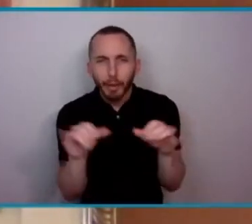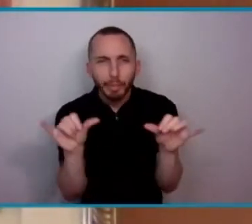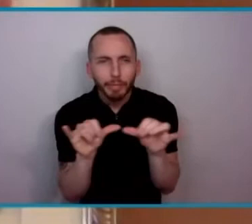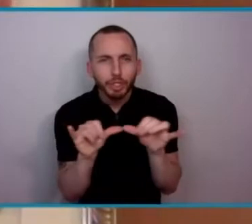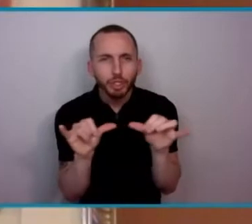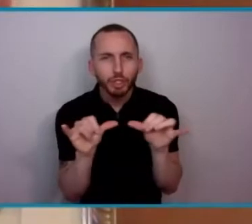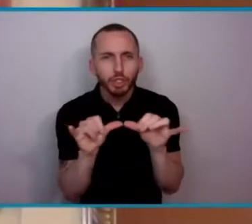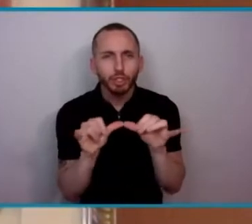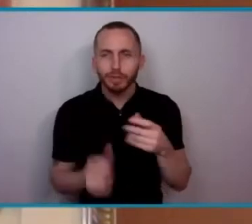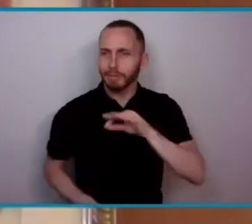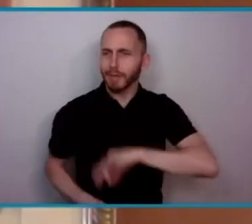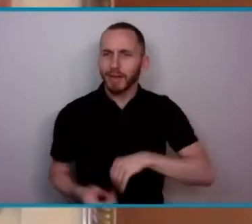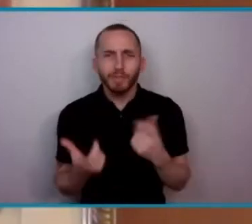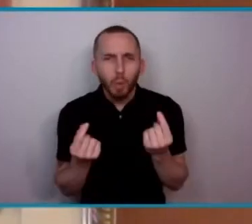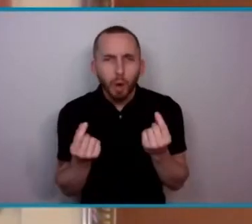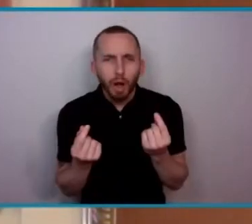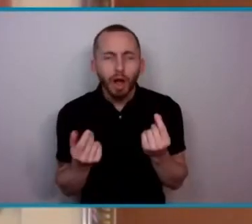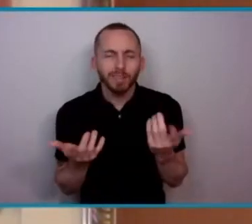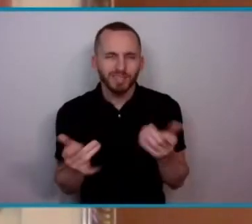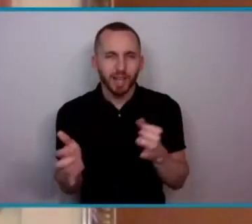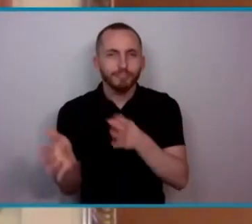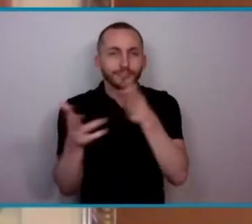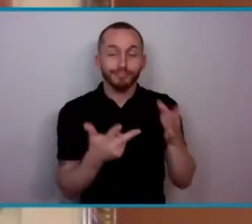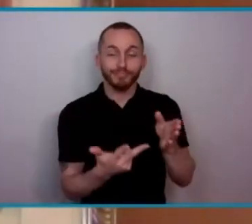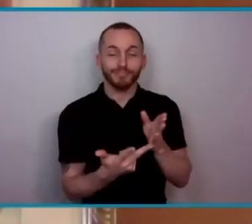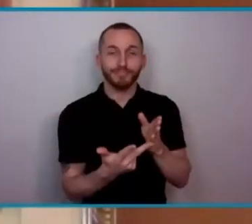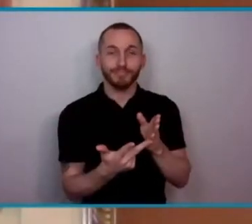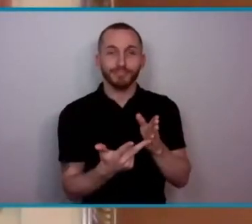And the why is really about the biology of this.